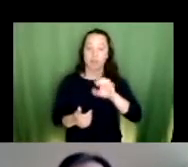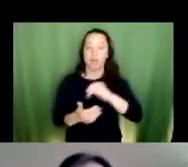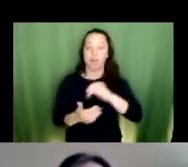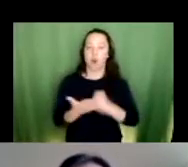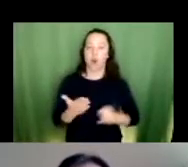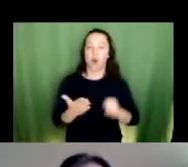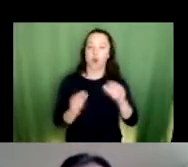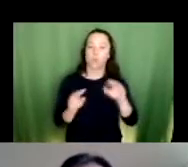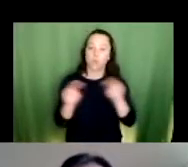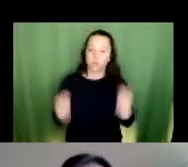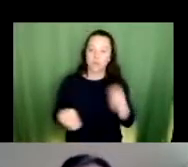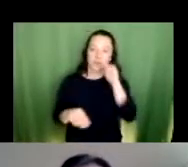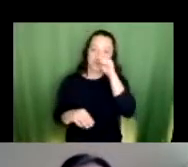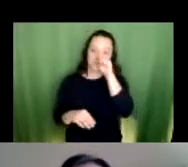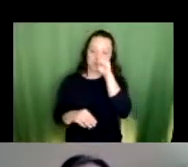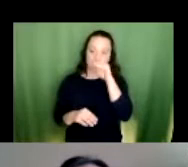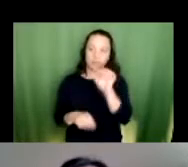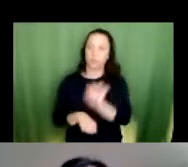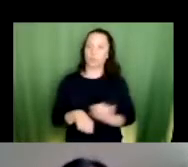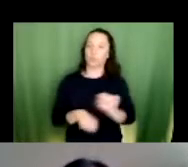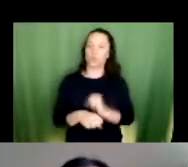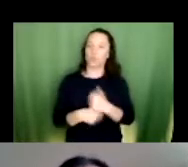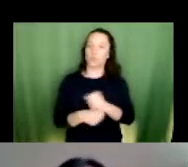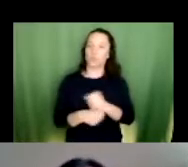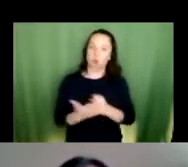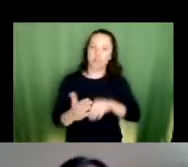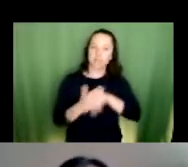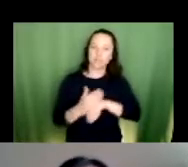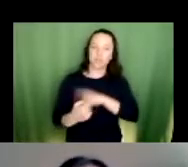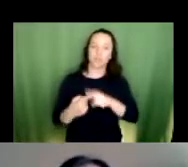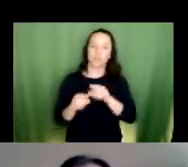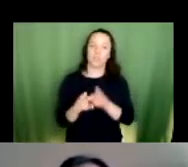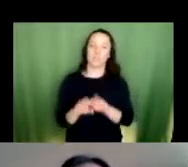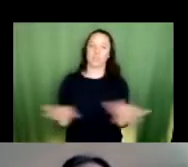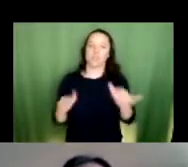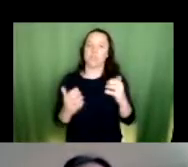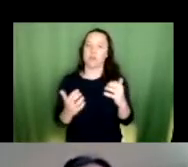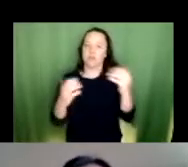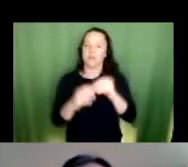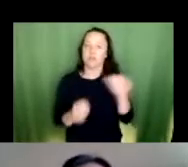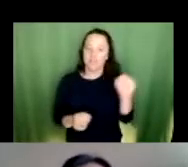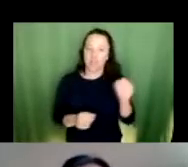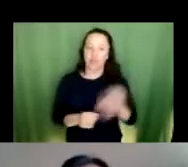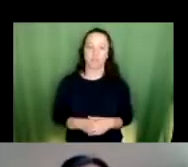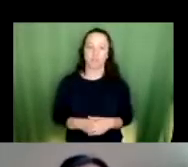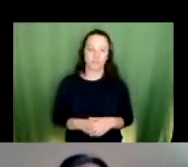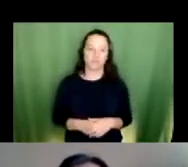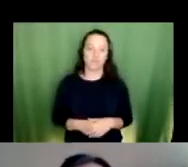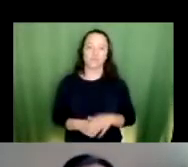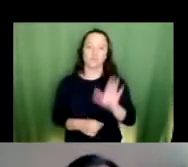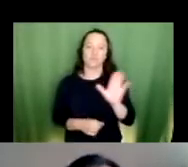diverse audiences. Michelle’s work as an educator is rooted in a deep understanding of a variety of